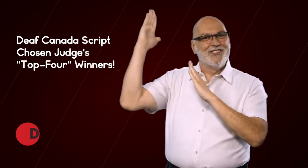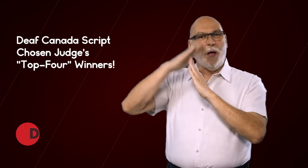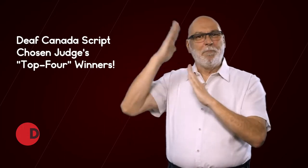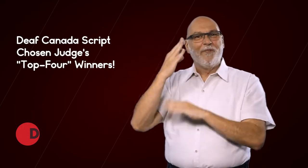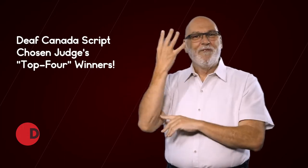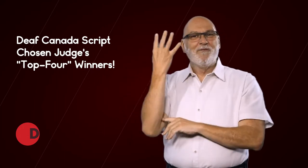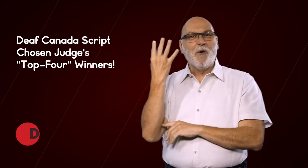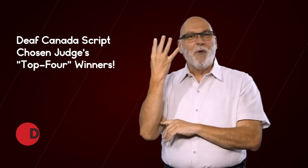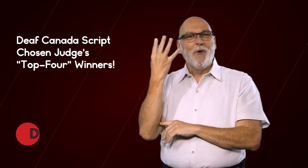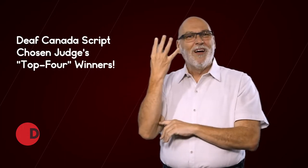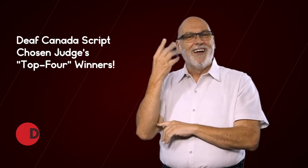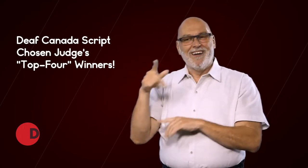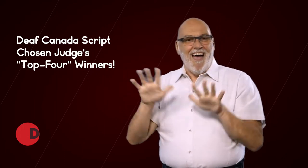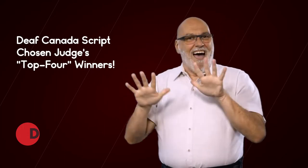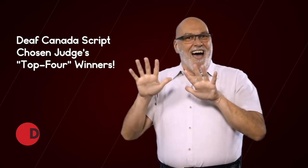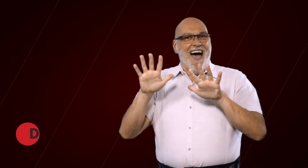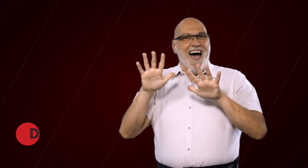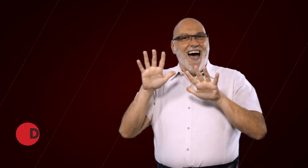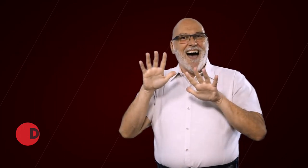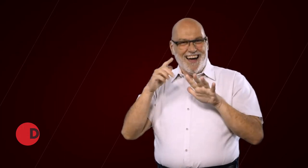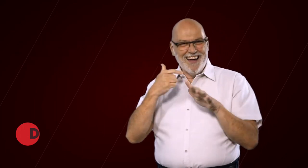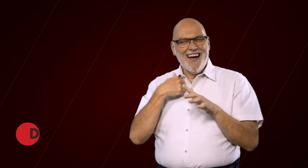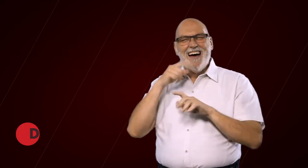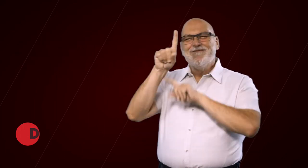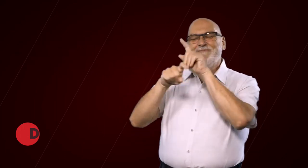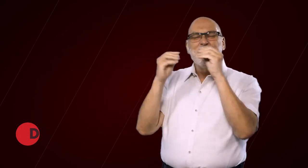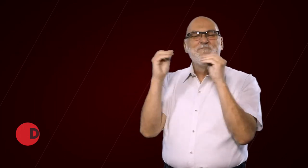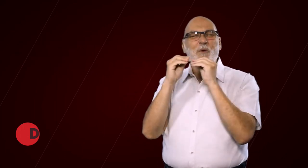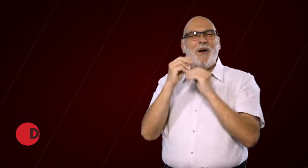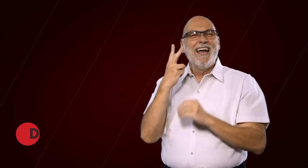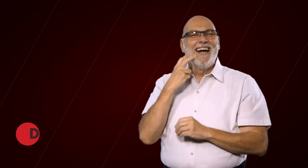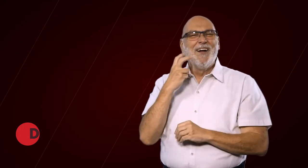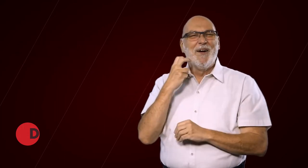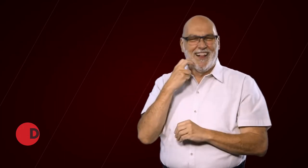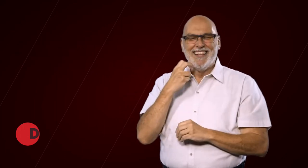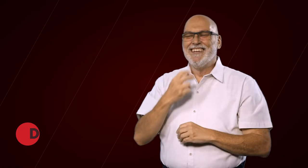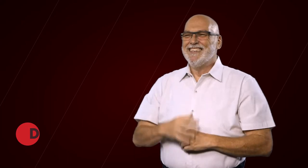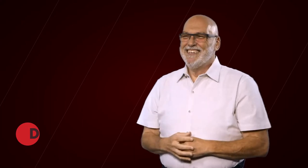Let’s ask our street reporter Nicole!